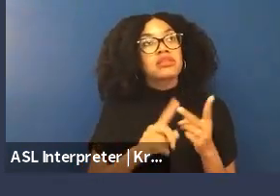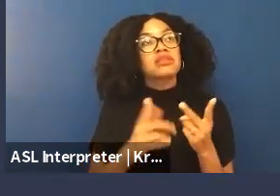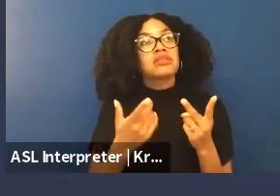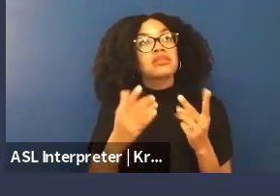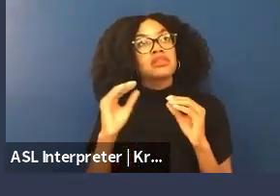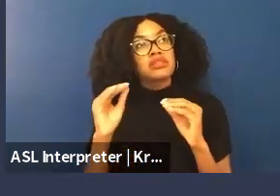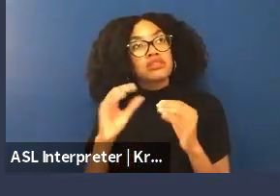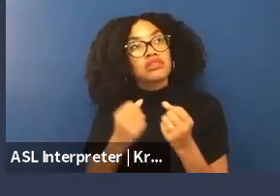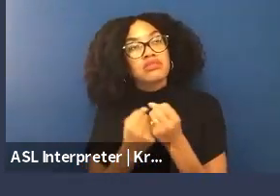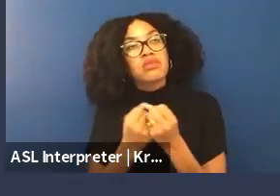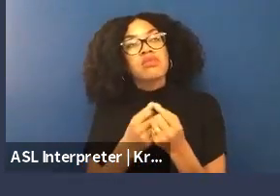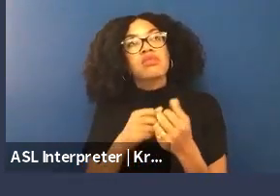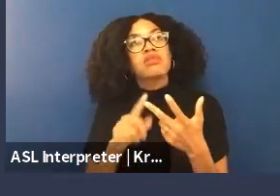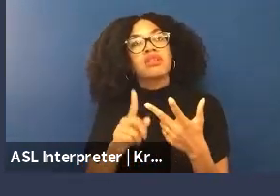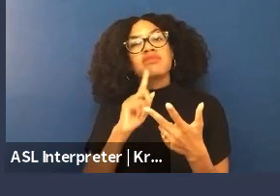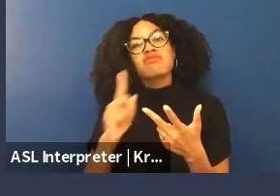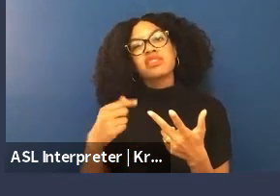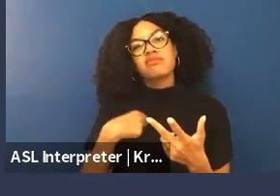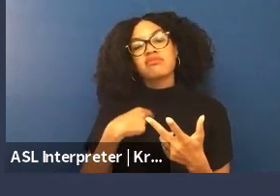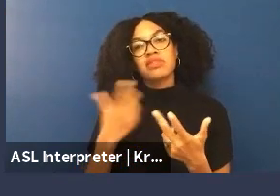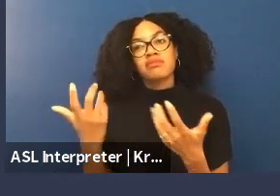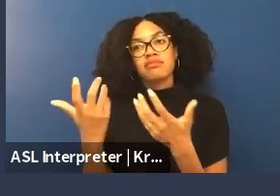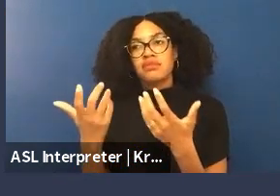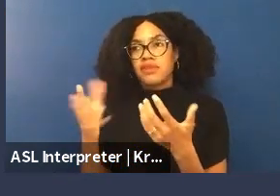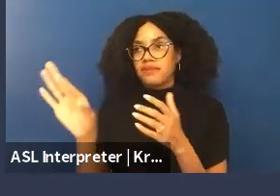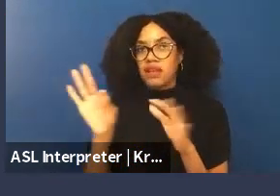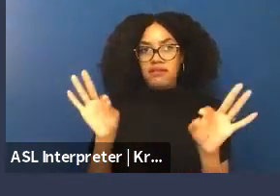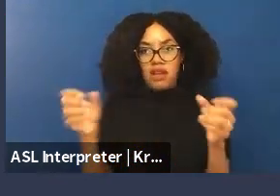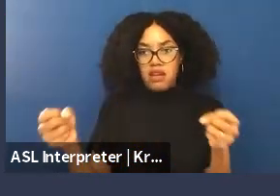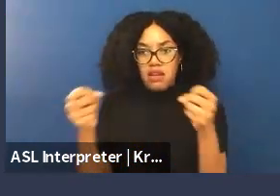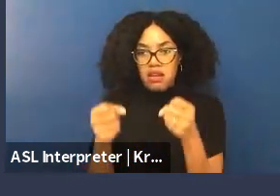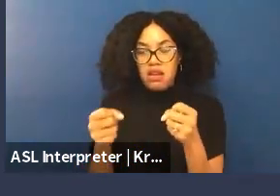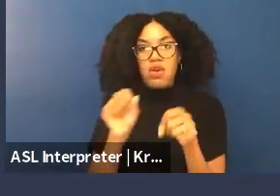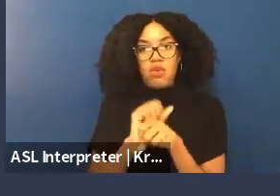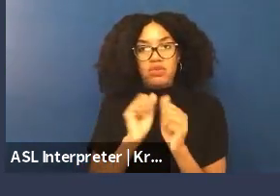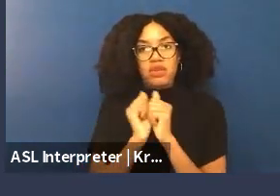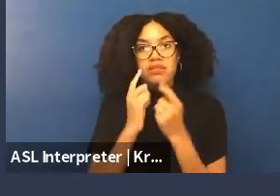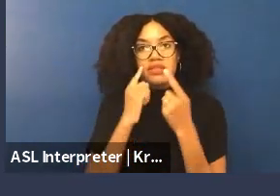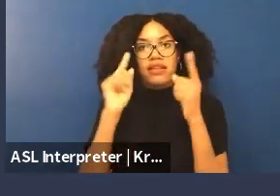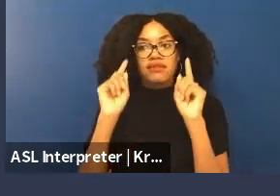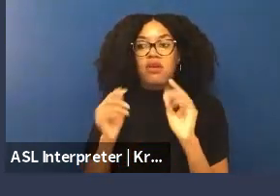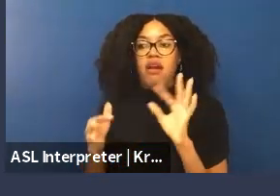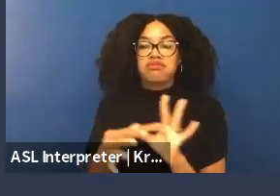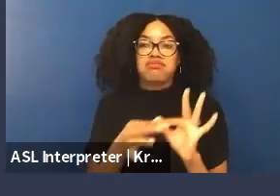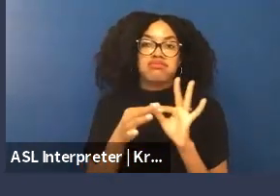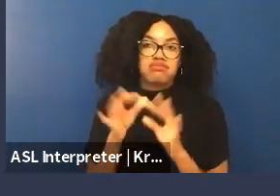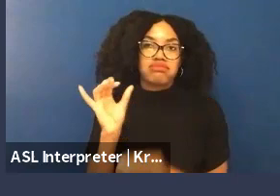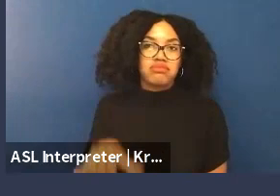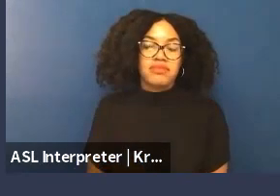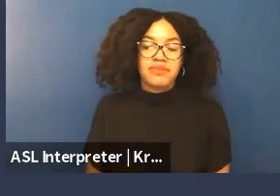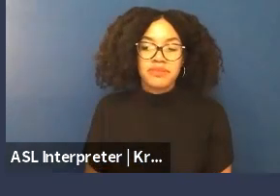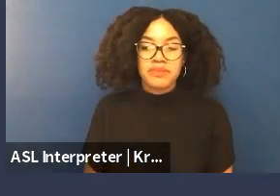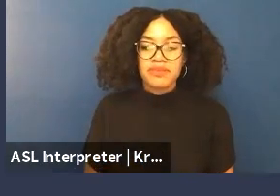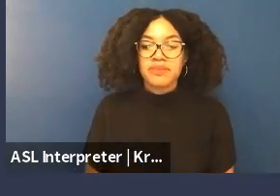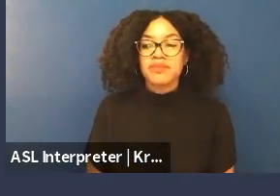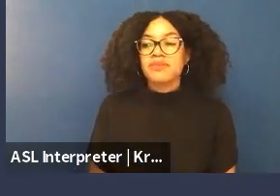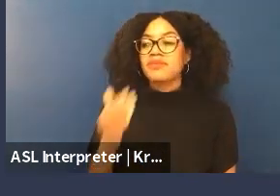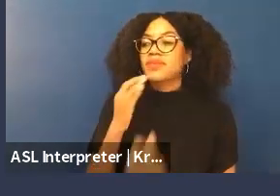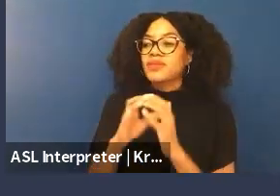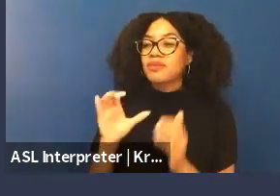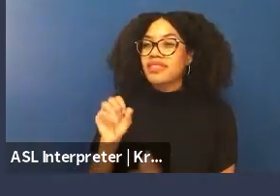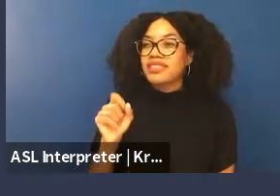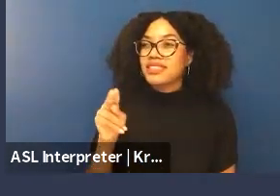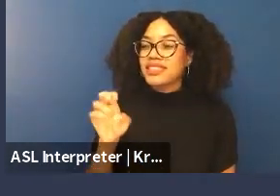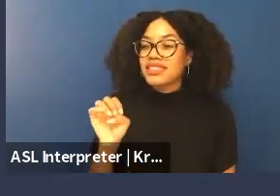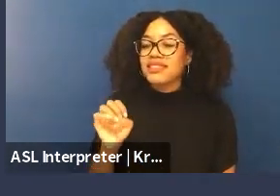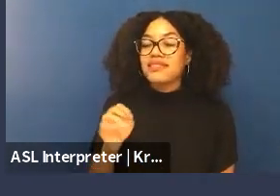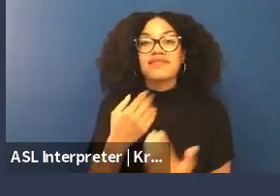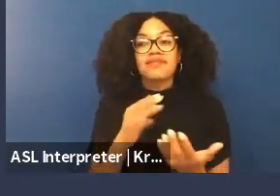finding people who can work with us together. [Janine] Thank you Steve. And Jamie?